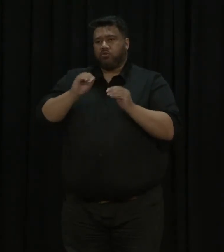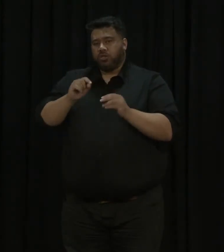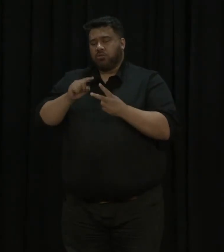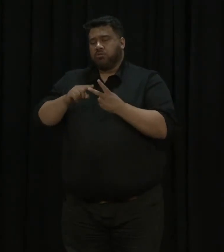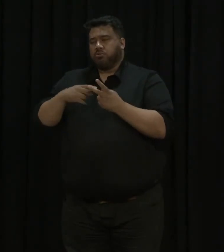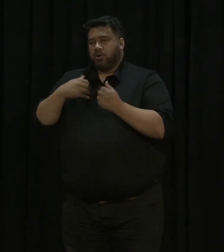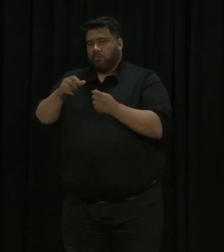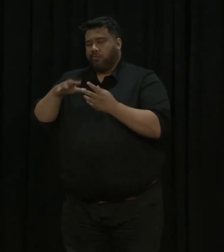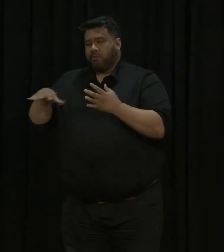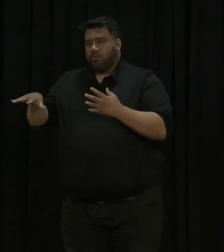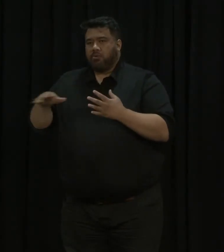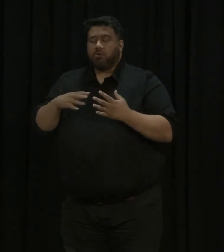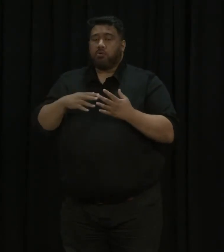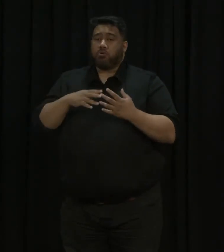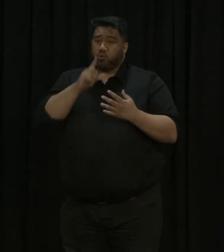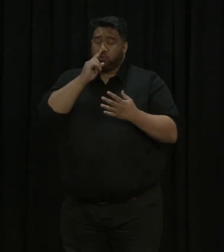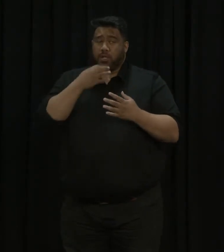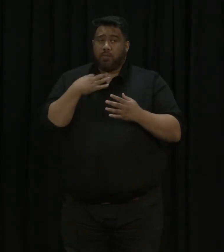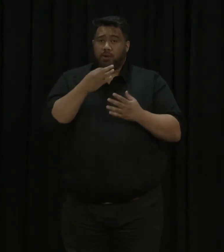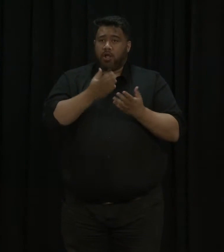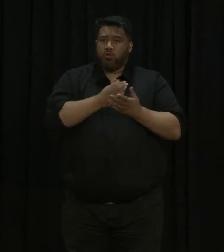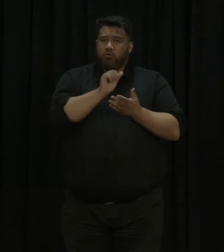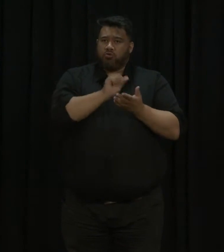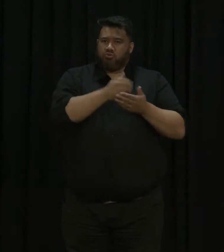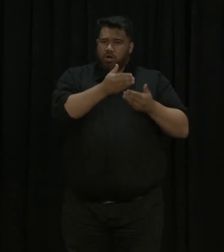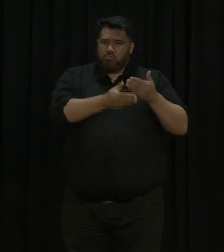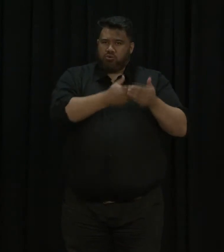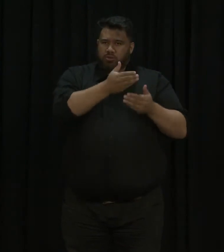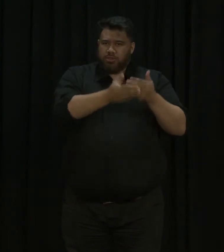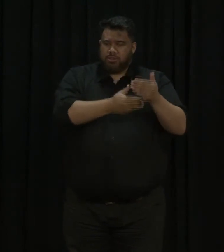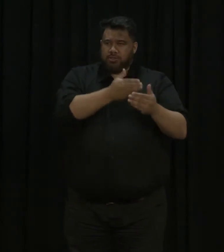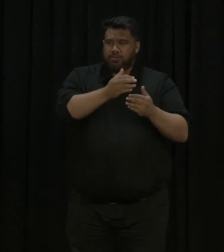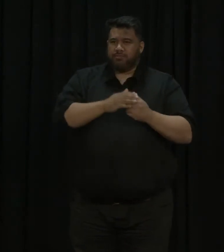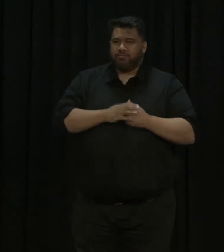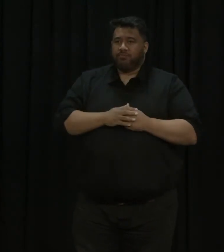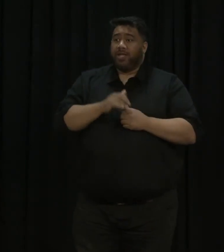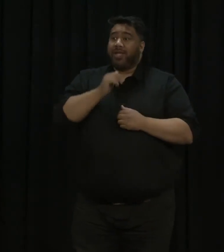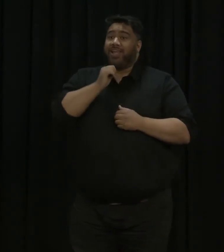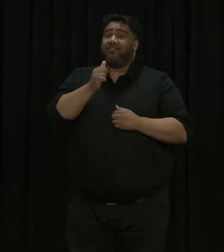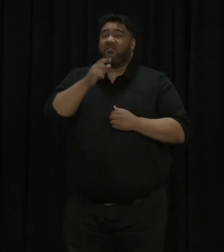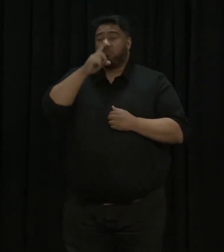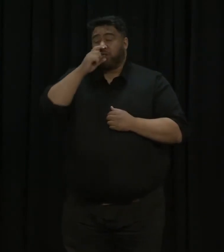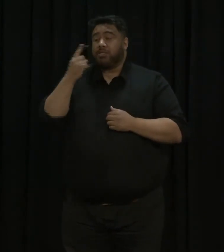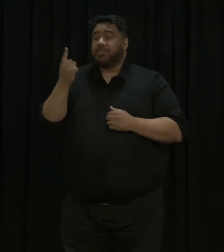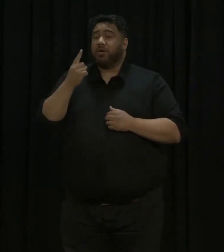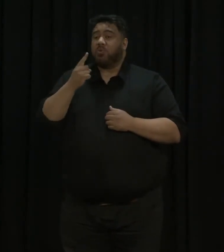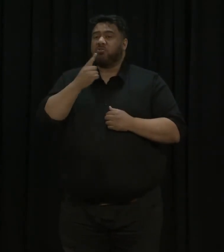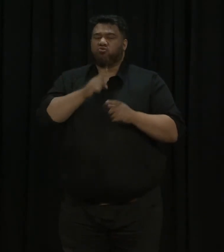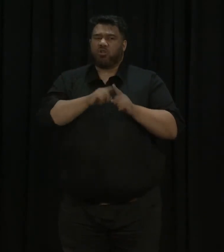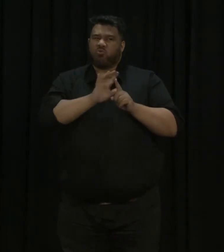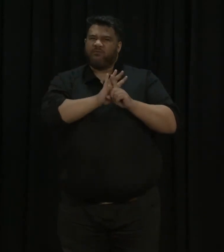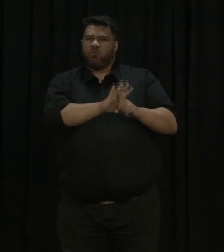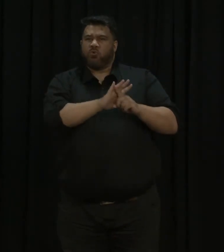have to follow that same process. That process will be robust and